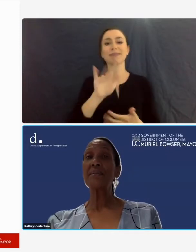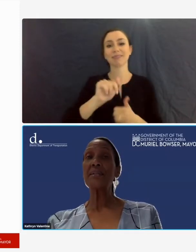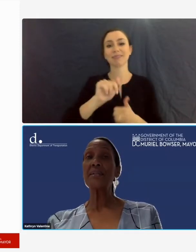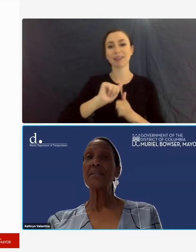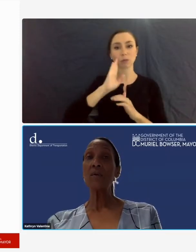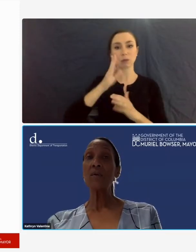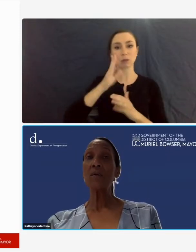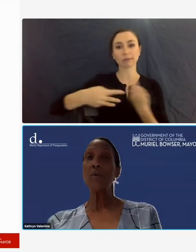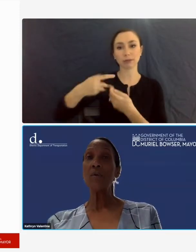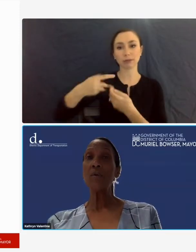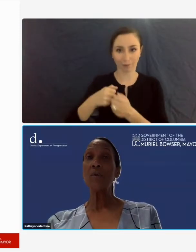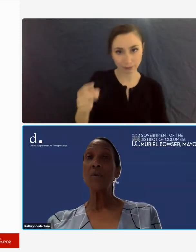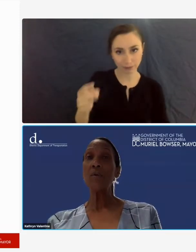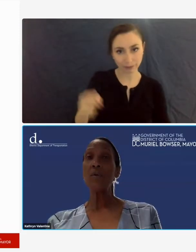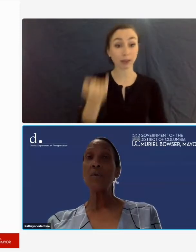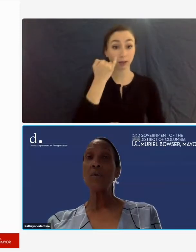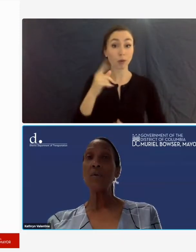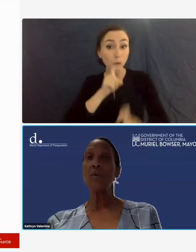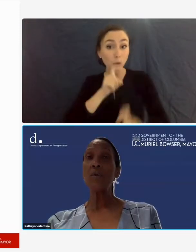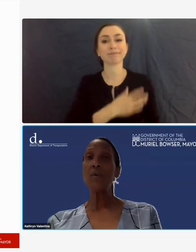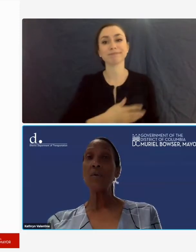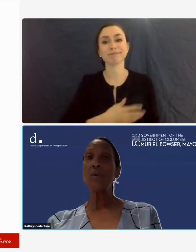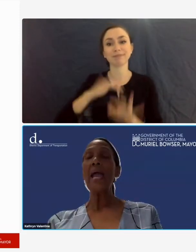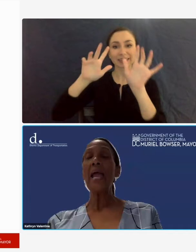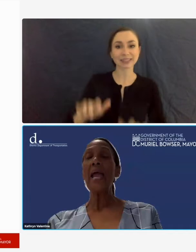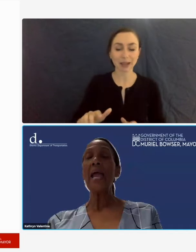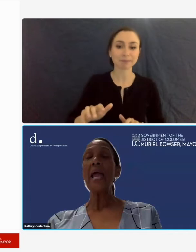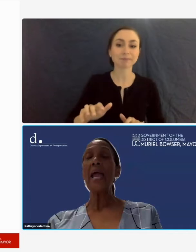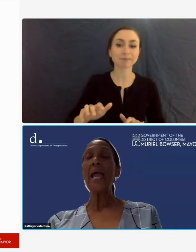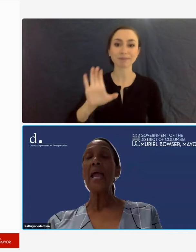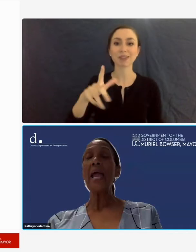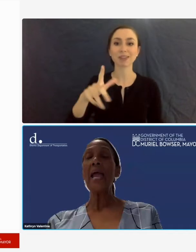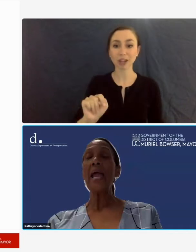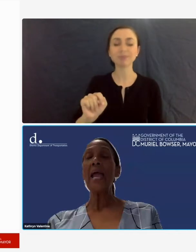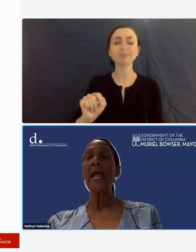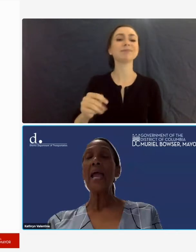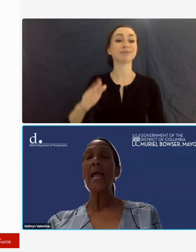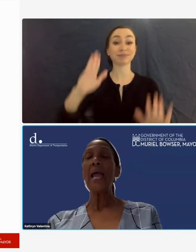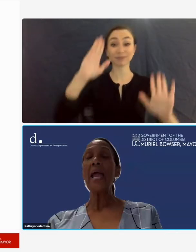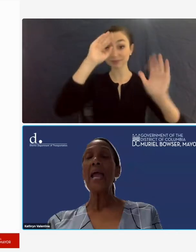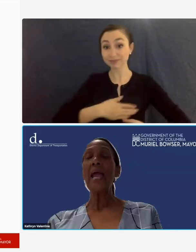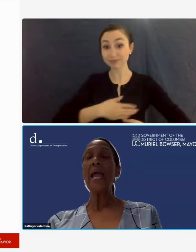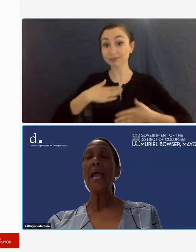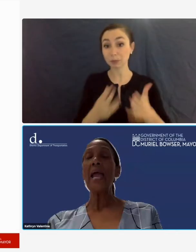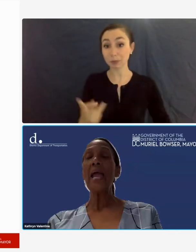please feel free to put them in the chat and we hope you enjoyed this part two of this series